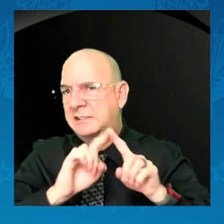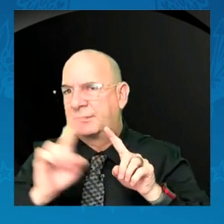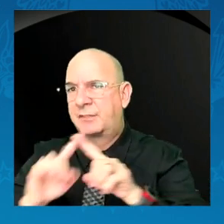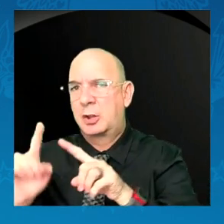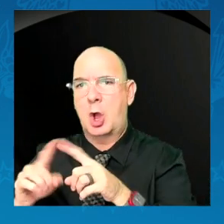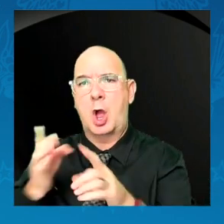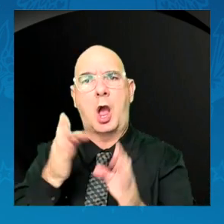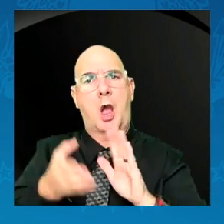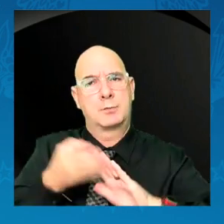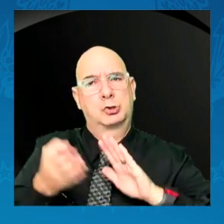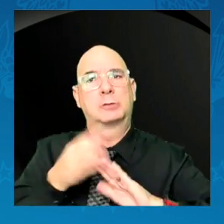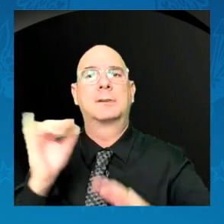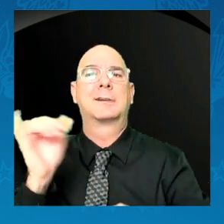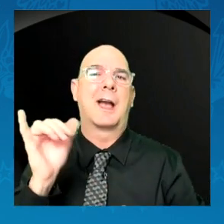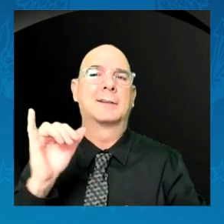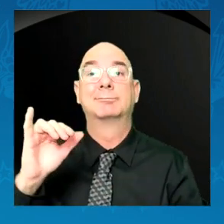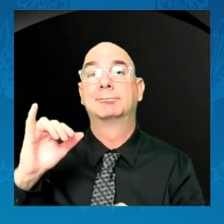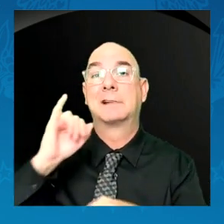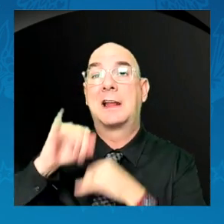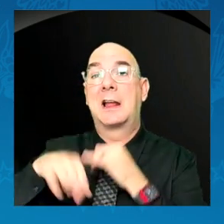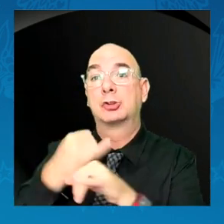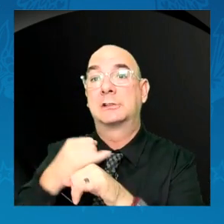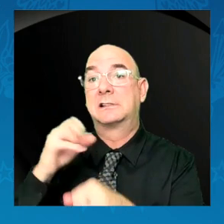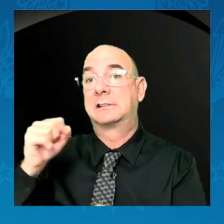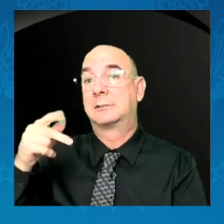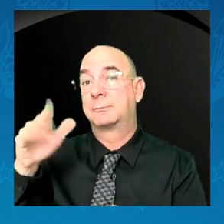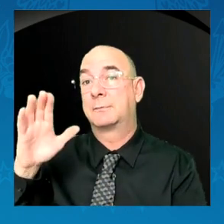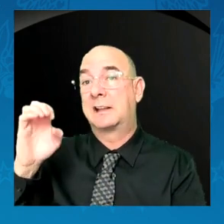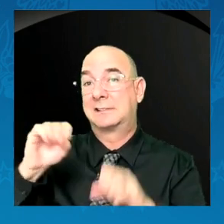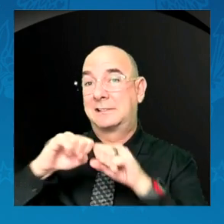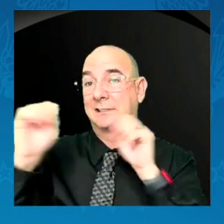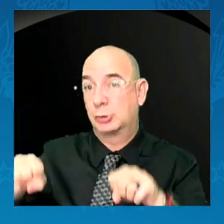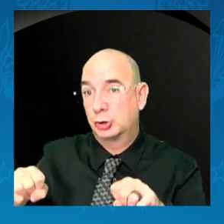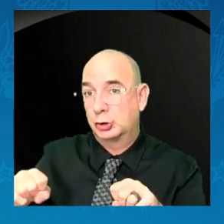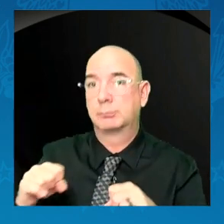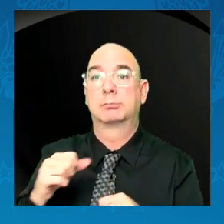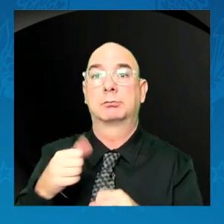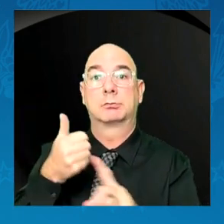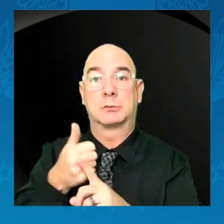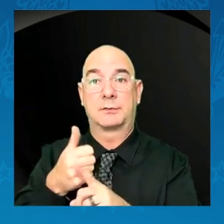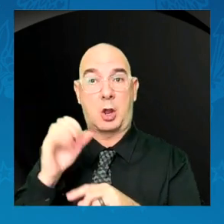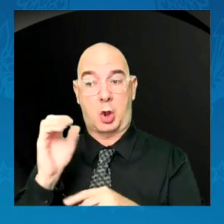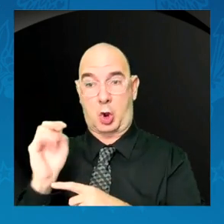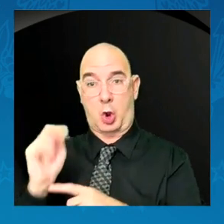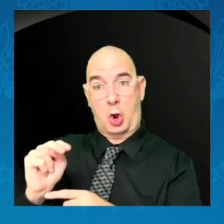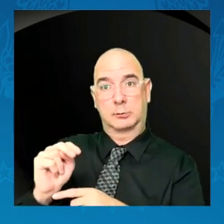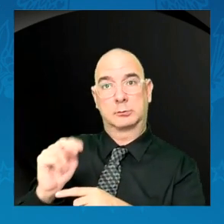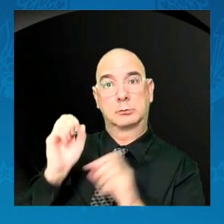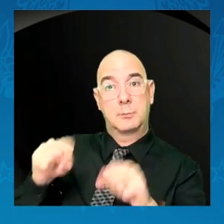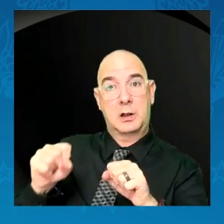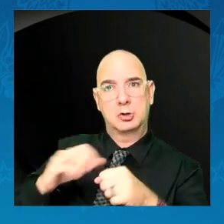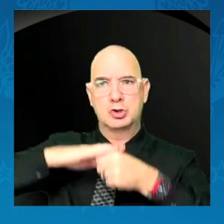and potential Follow-On capabilities. We've also focused on the stresses imposed on the U.S. Aerospace Industrial Base